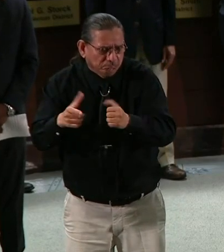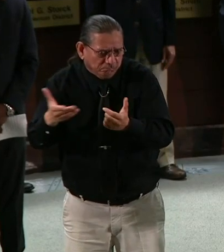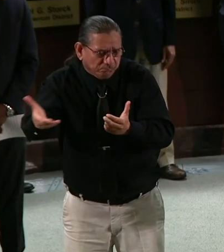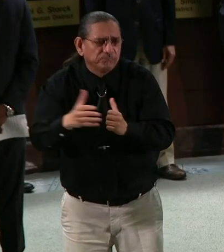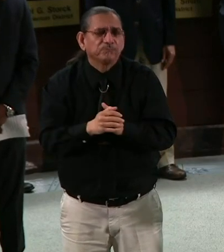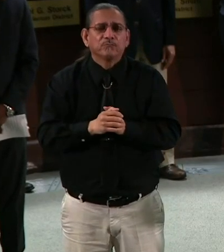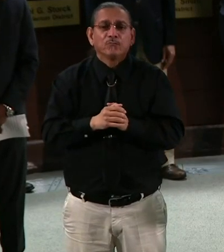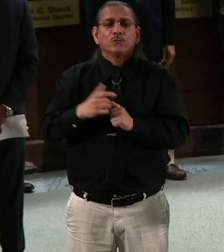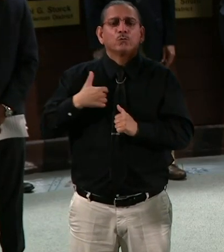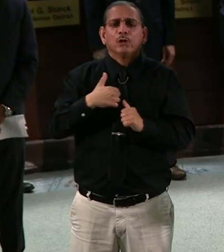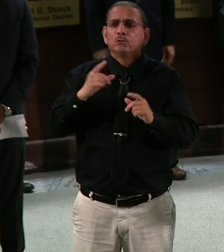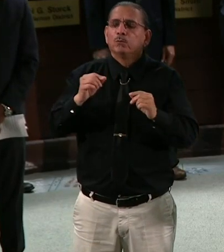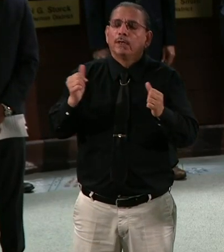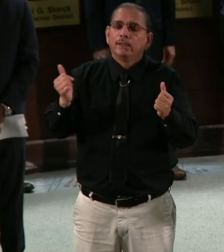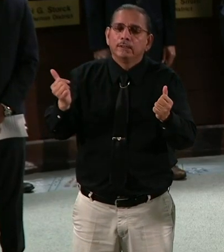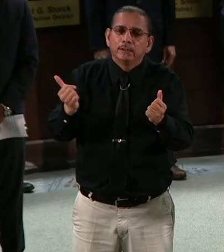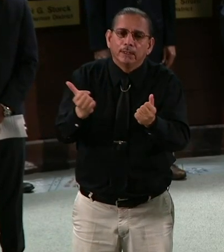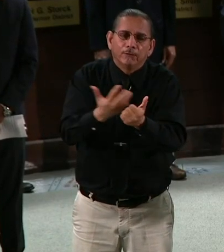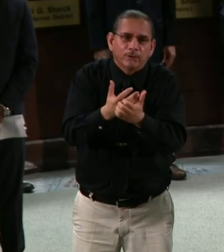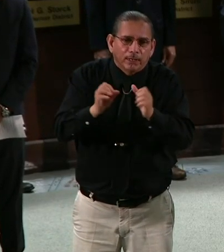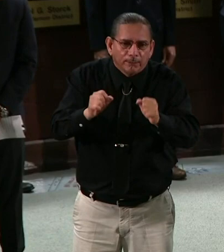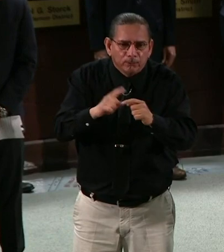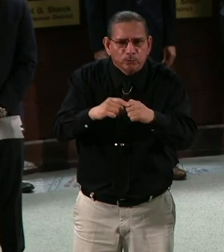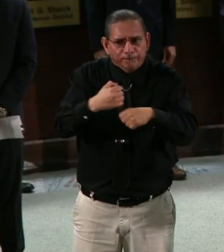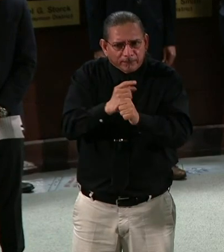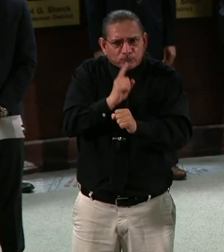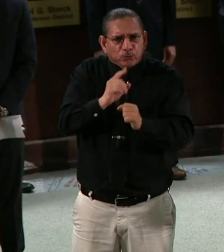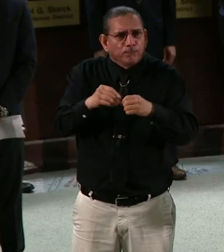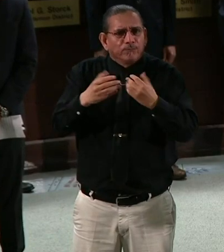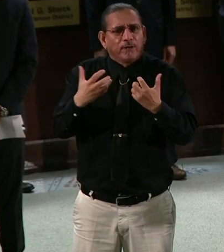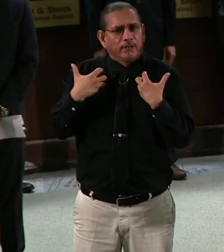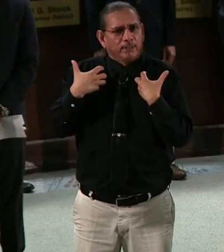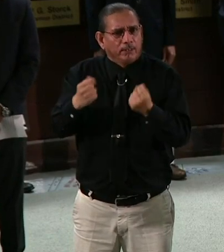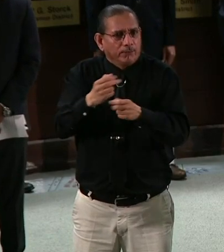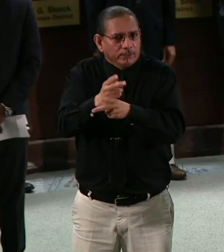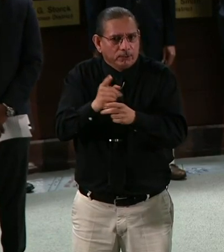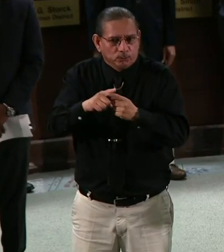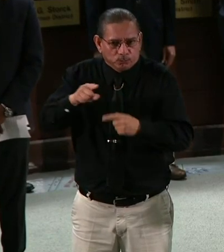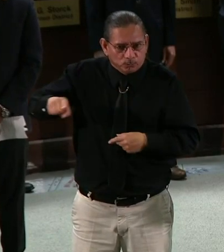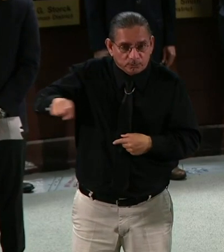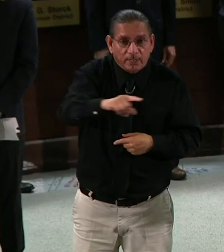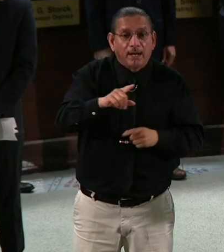DOING EVERYTHING WE CAN TO MAKE SURE YOU GET THE HEALTH CARE